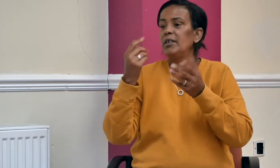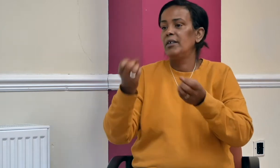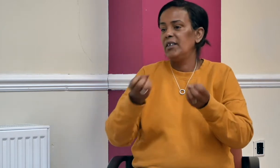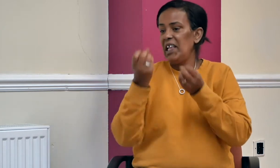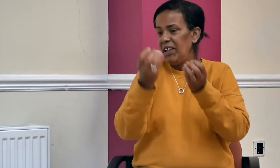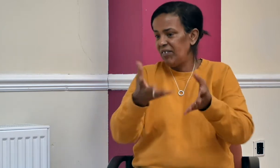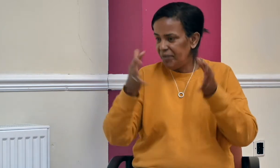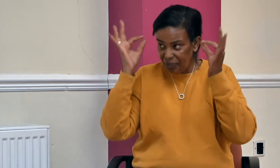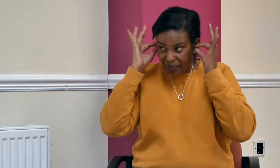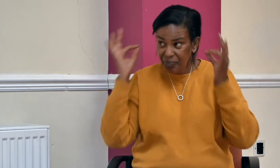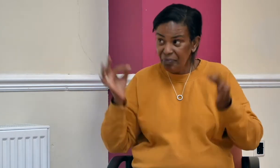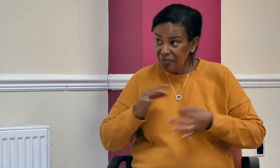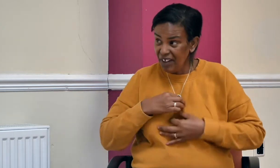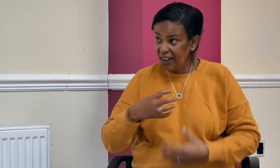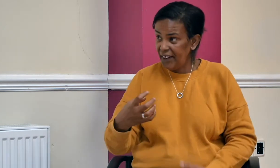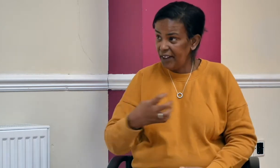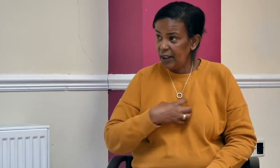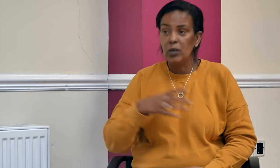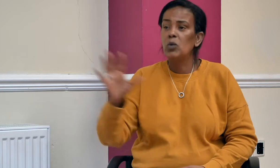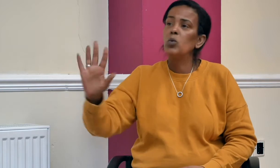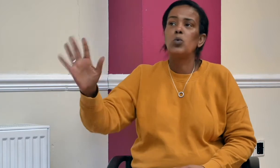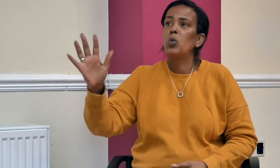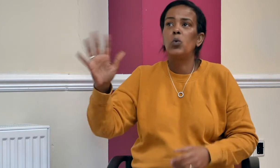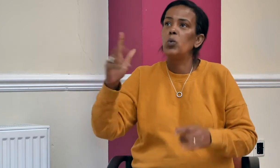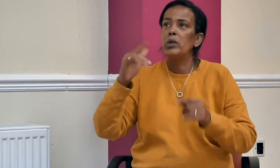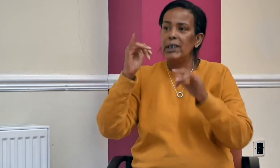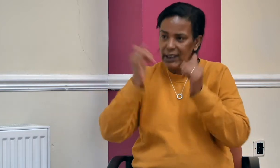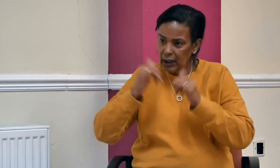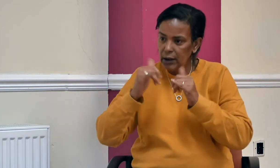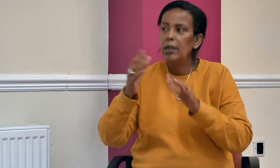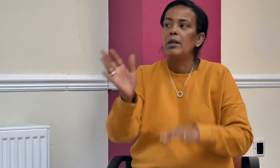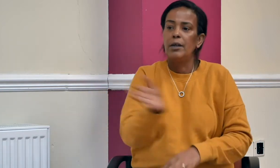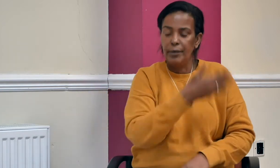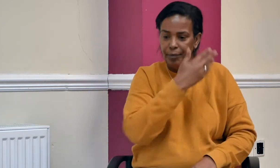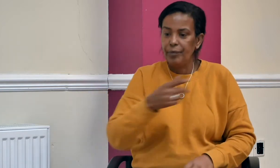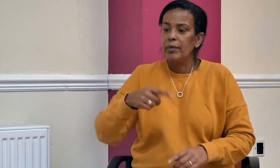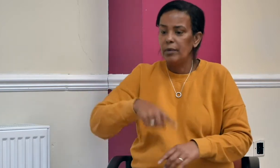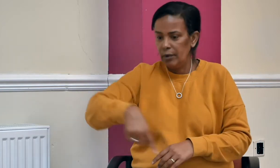To get hearing aids. No, wait... First it was my brother,